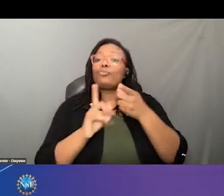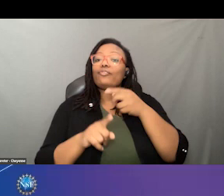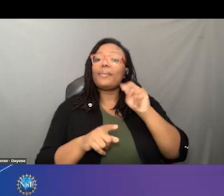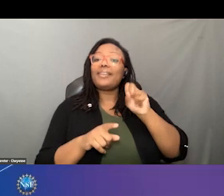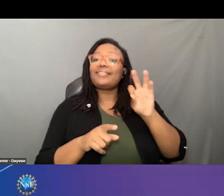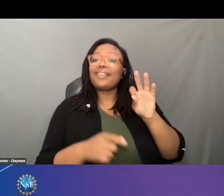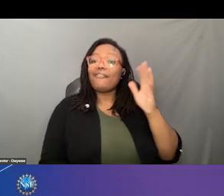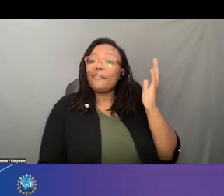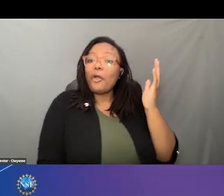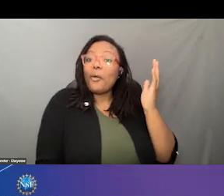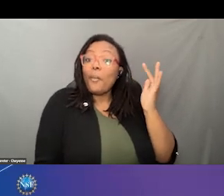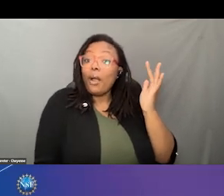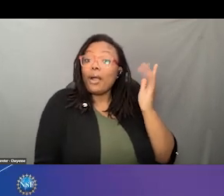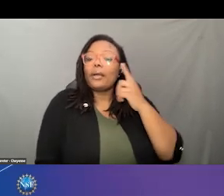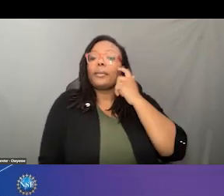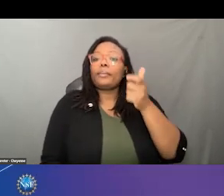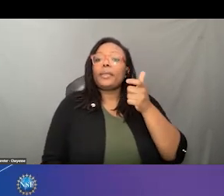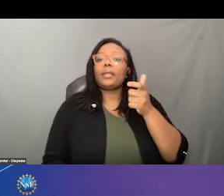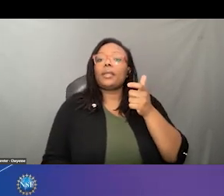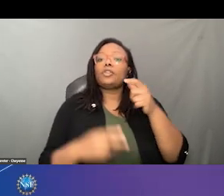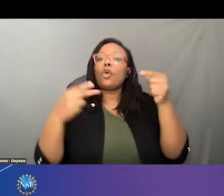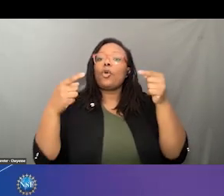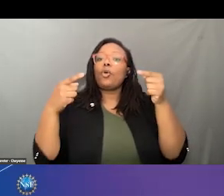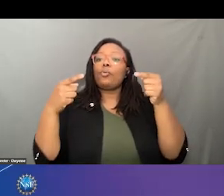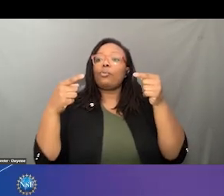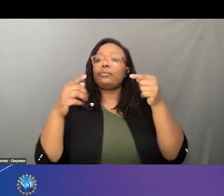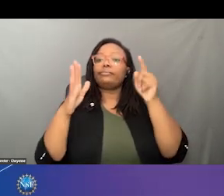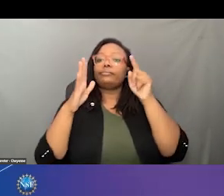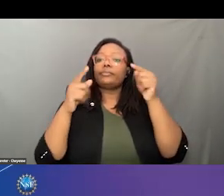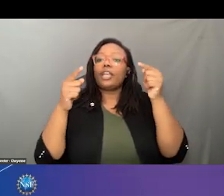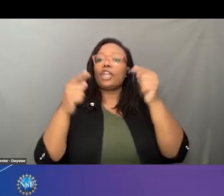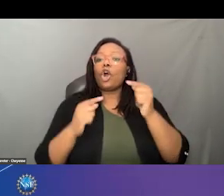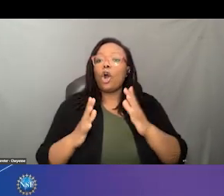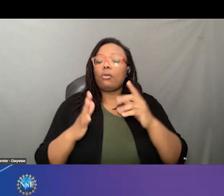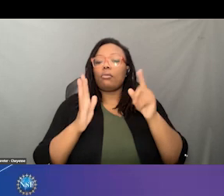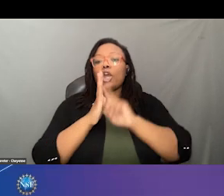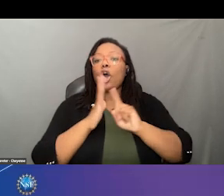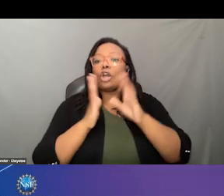Why? Because when an auditor comes to your organization, the first thing they're going